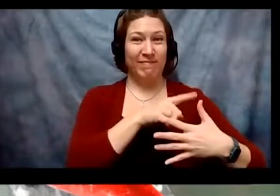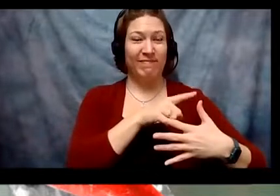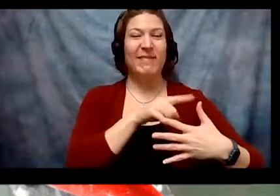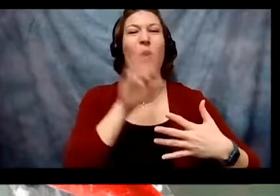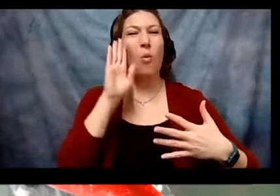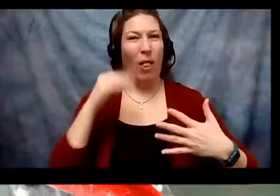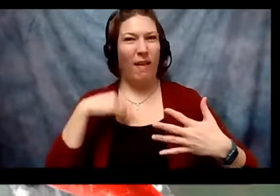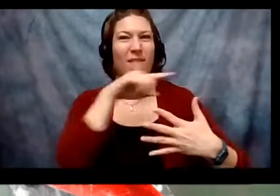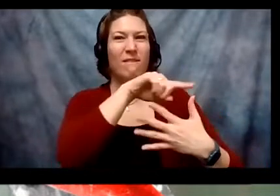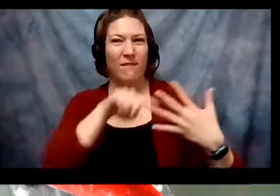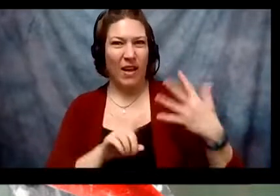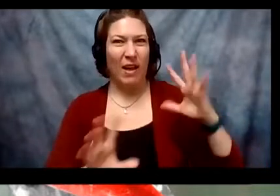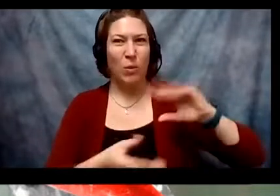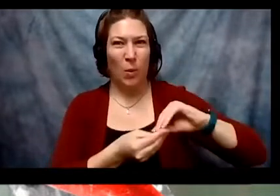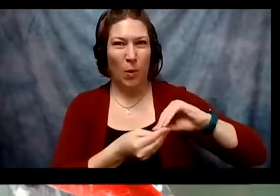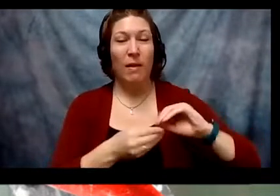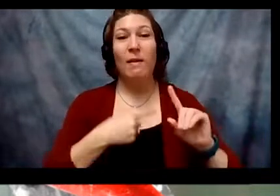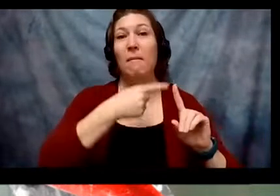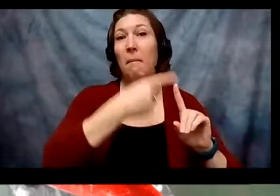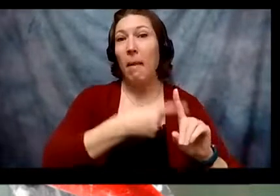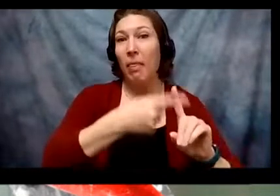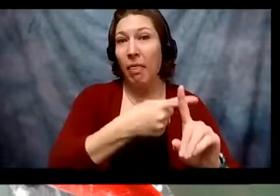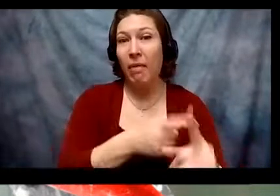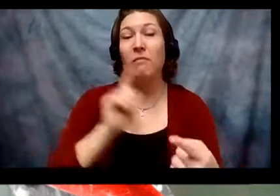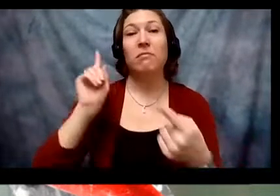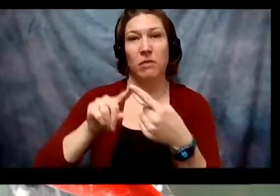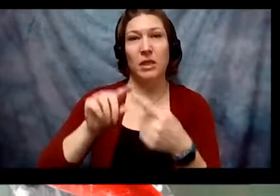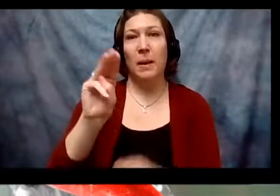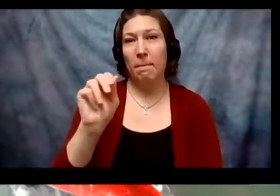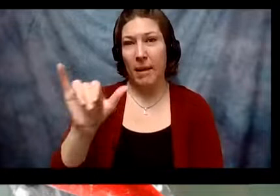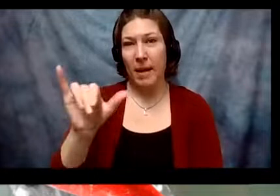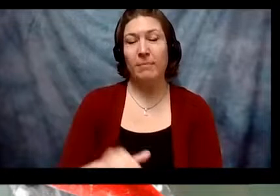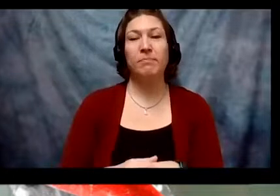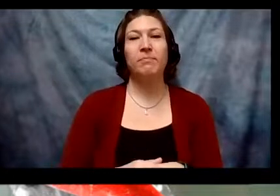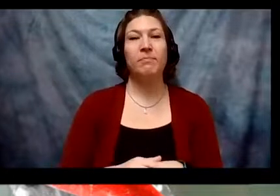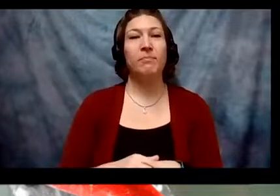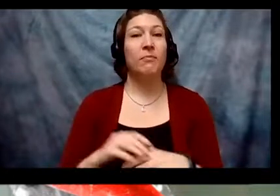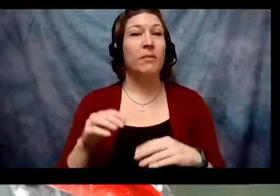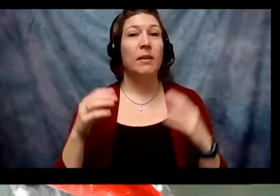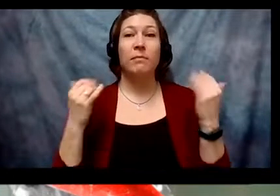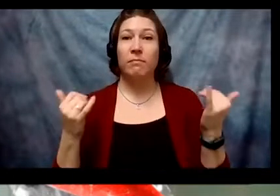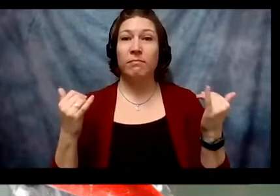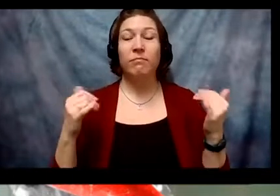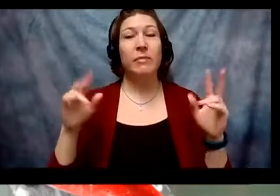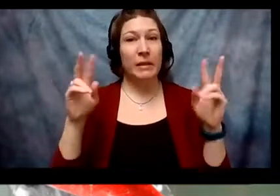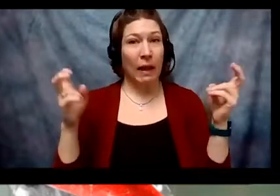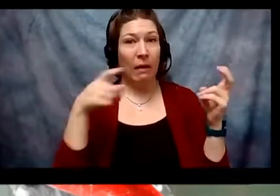we will offer every month through May. Our title slide shows three photos of